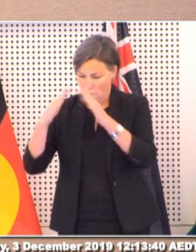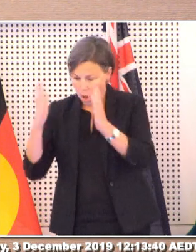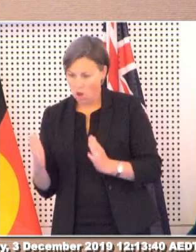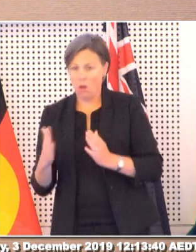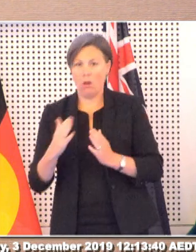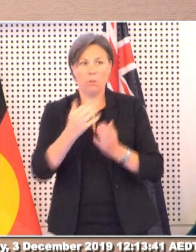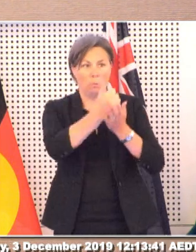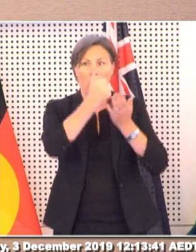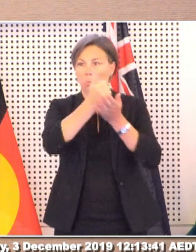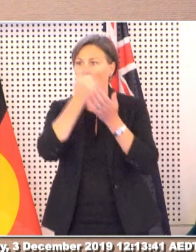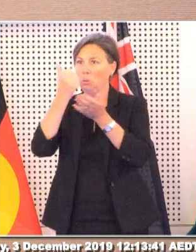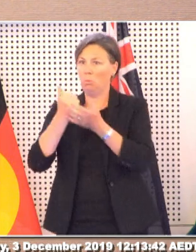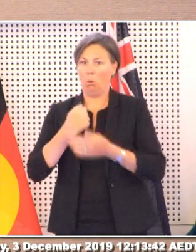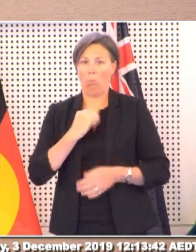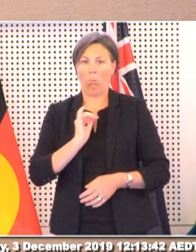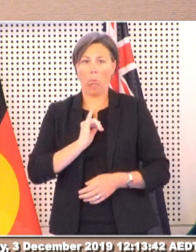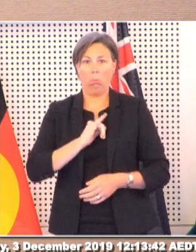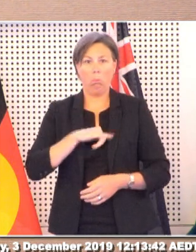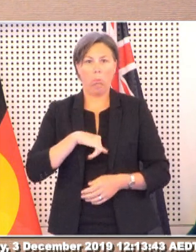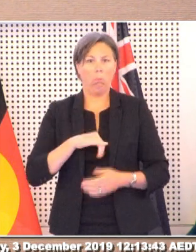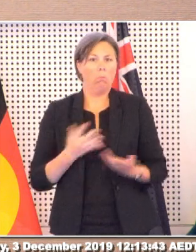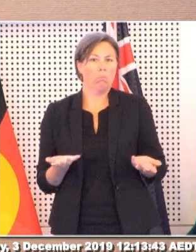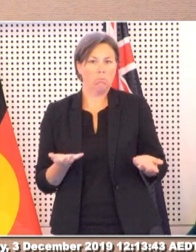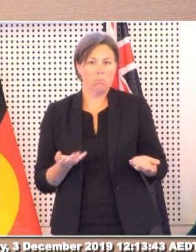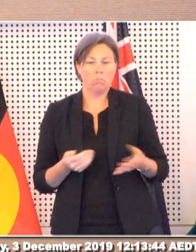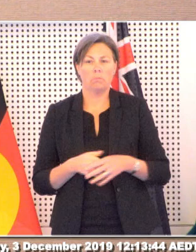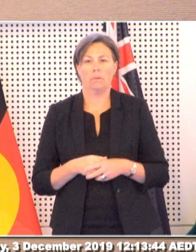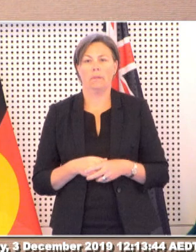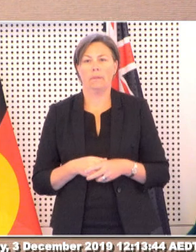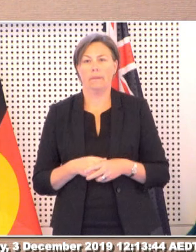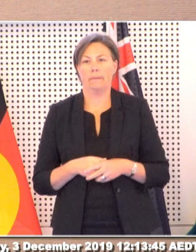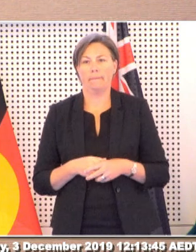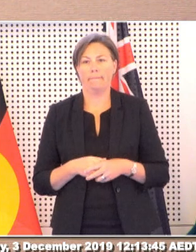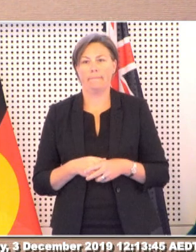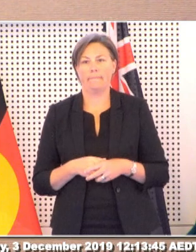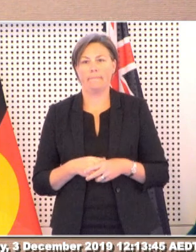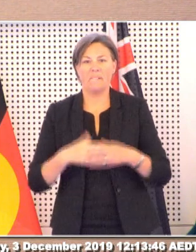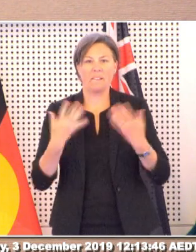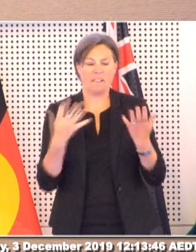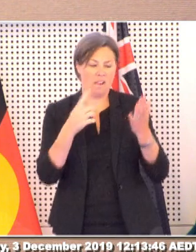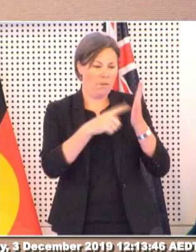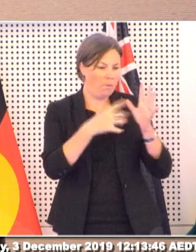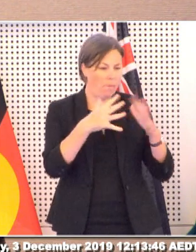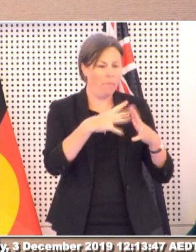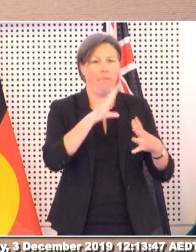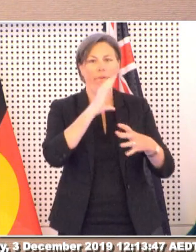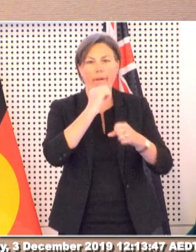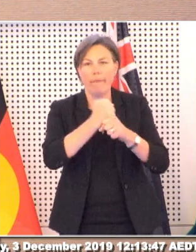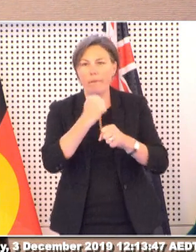The – the way that systems respond to the experience of chronic abuse